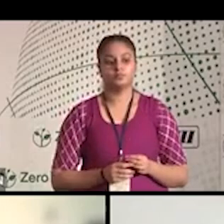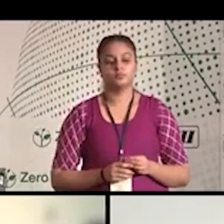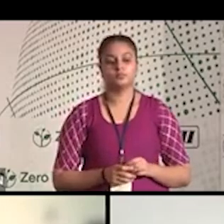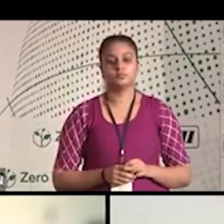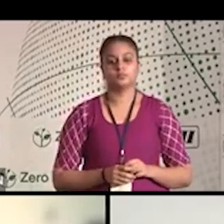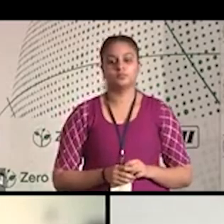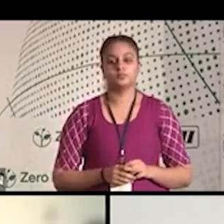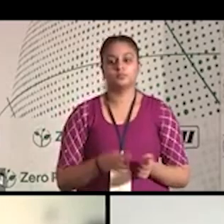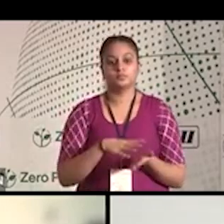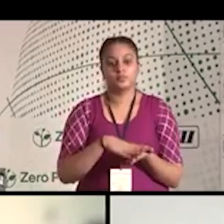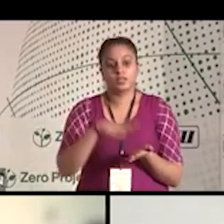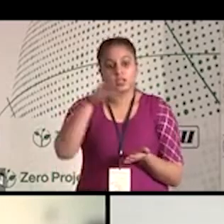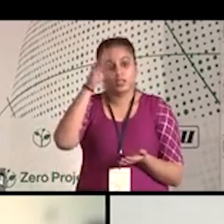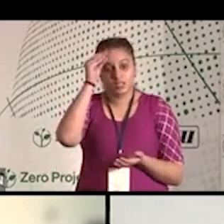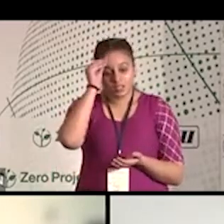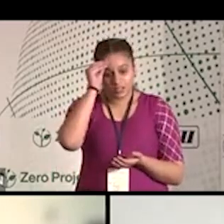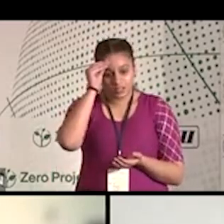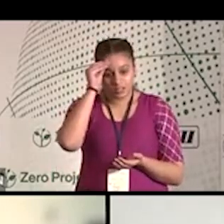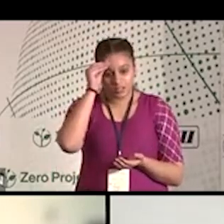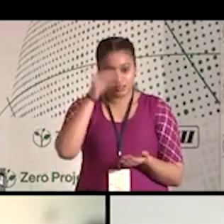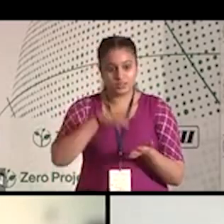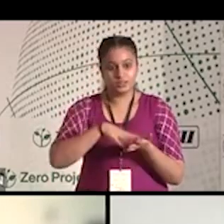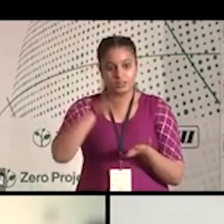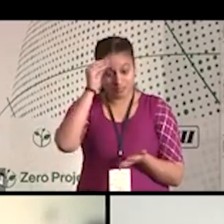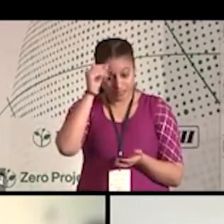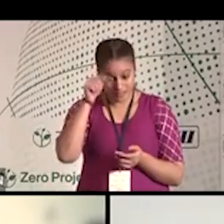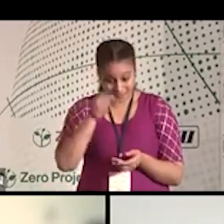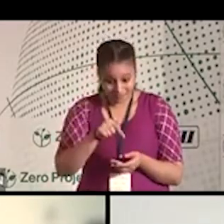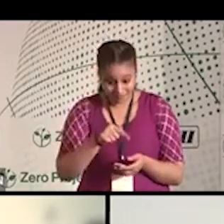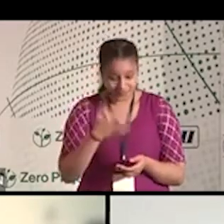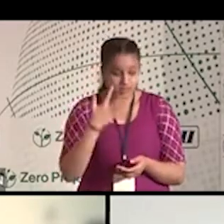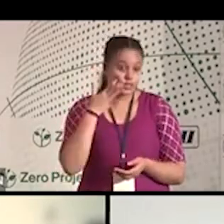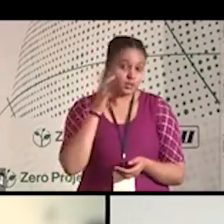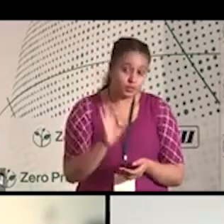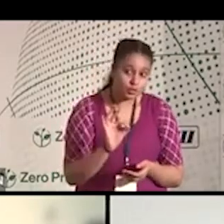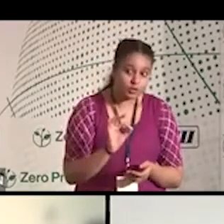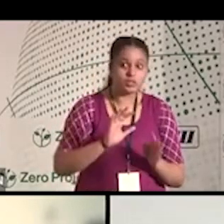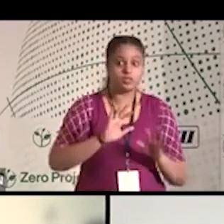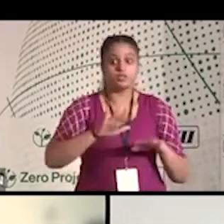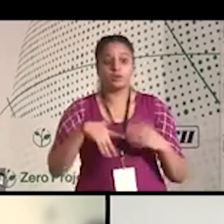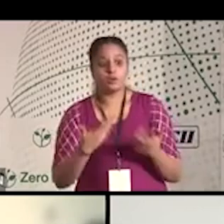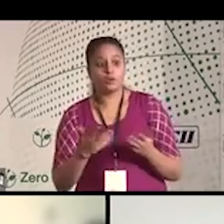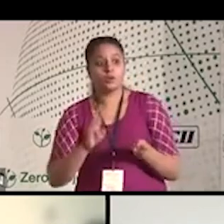learning has to be comprehensive and holistic and has